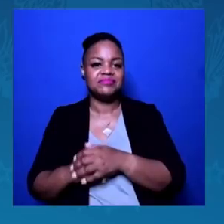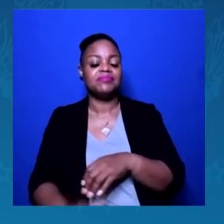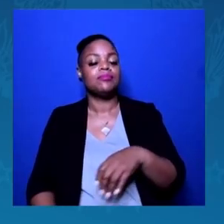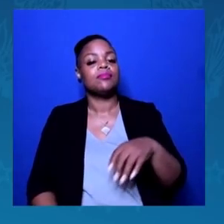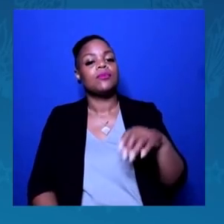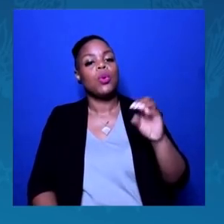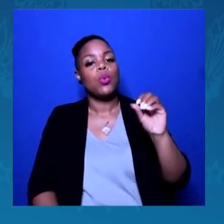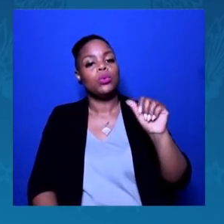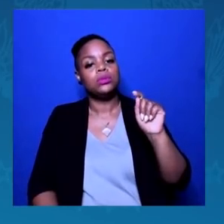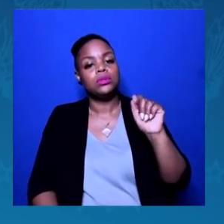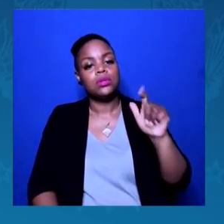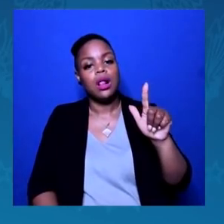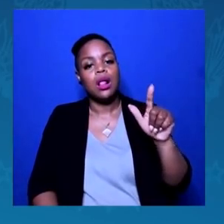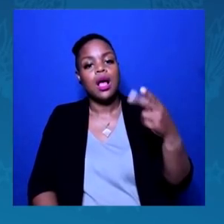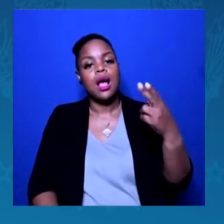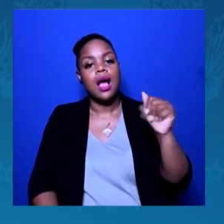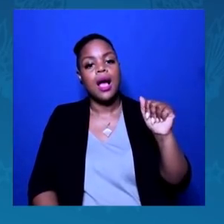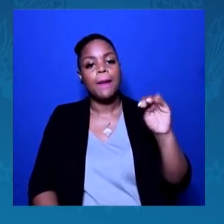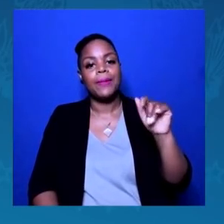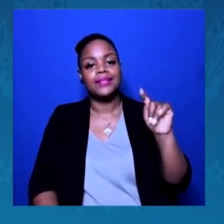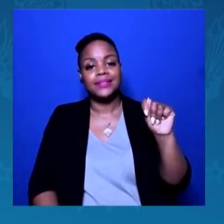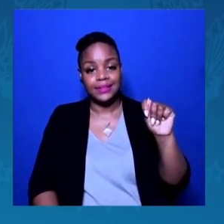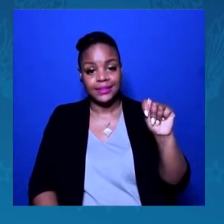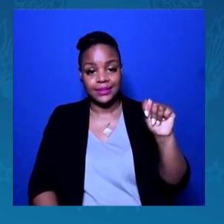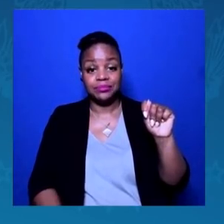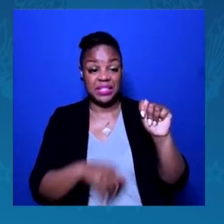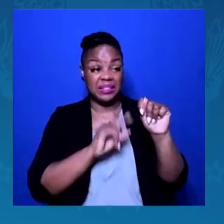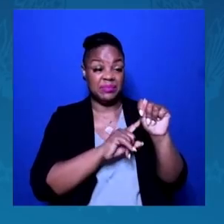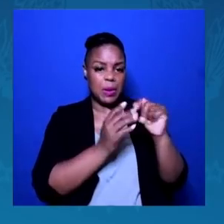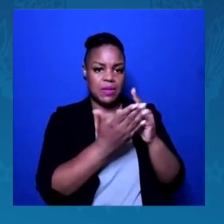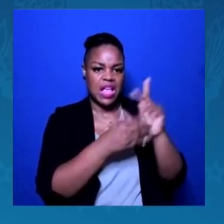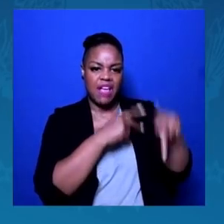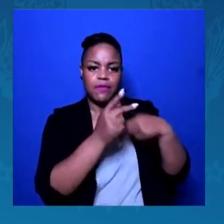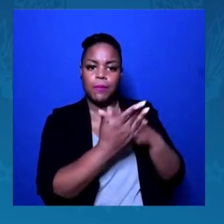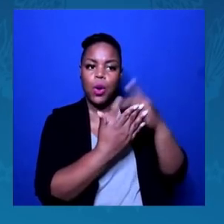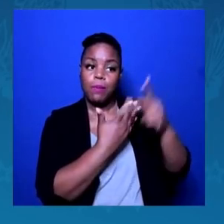the Mekong Delta region. And I welcome to Vietnam